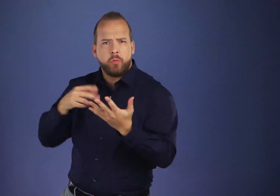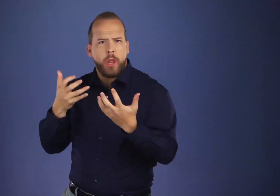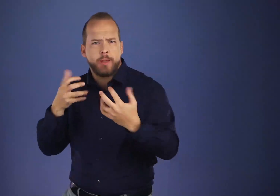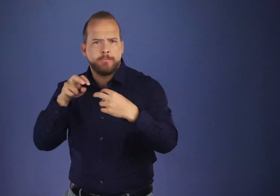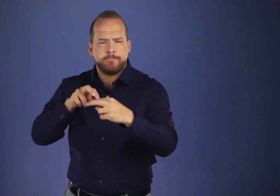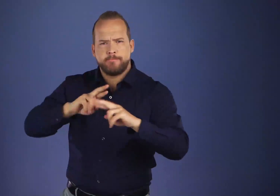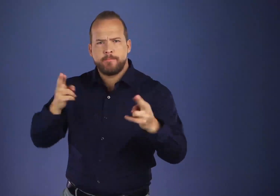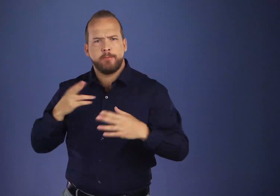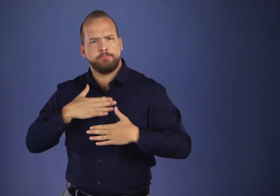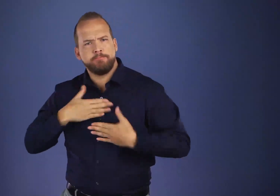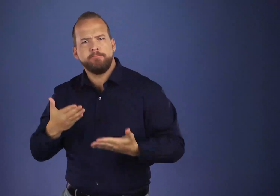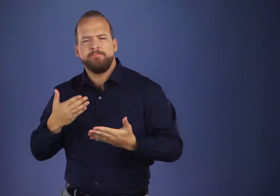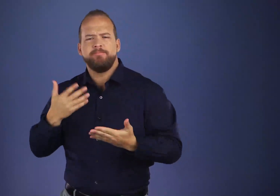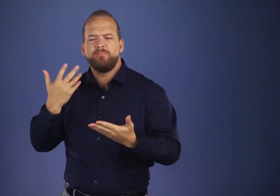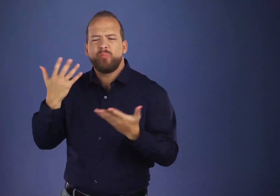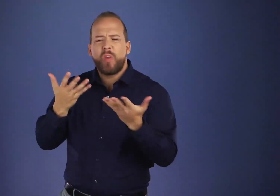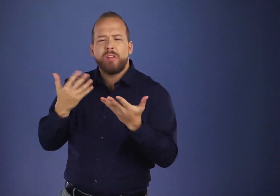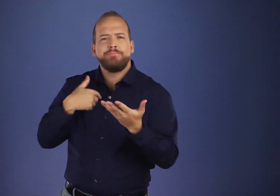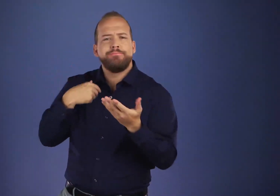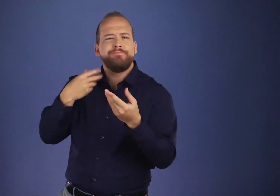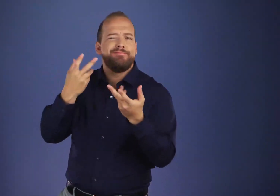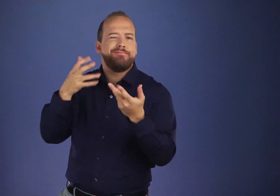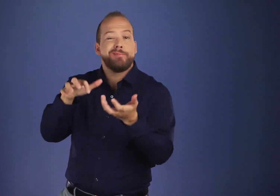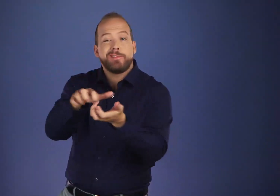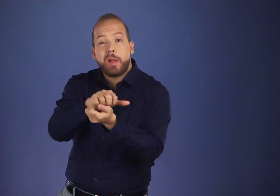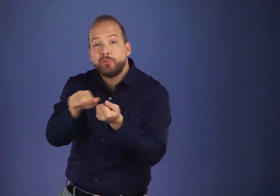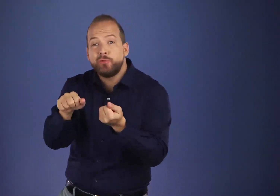we usually want to sit down with some member of the family